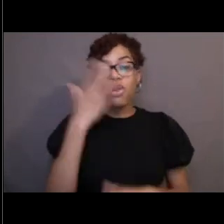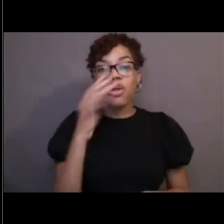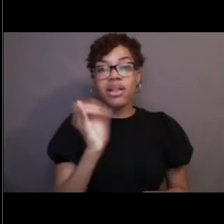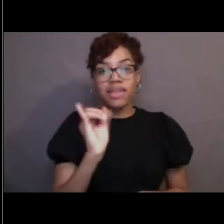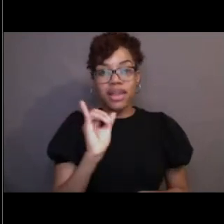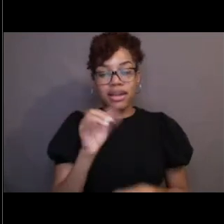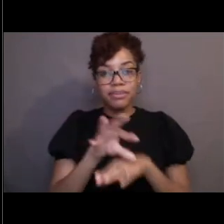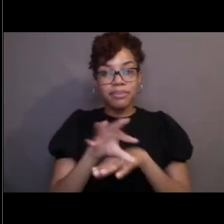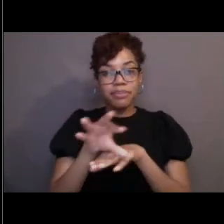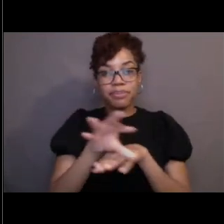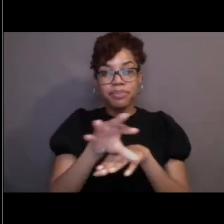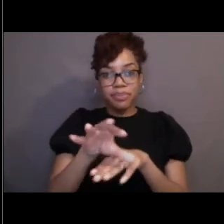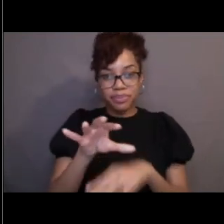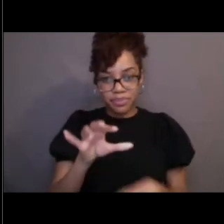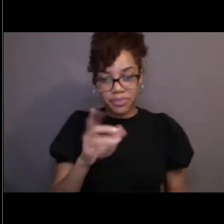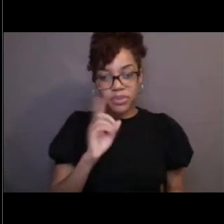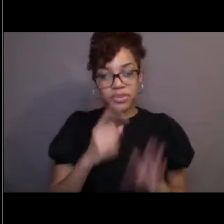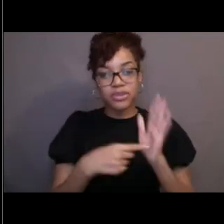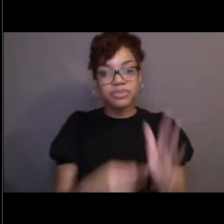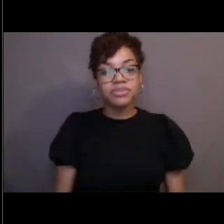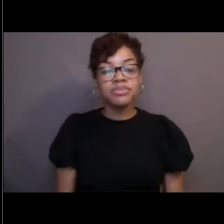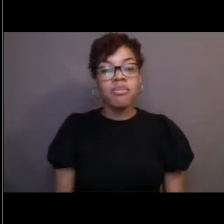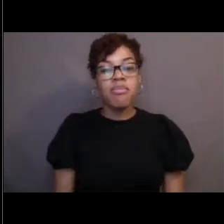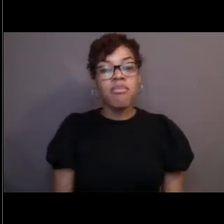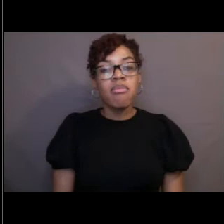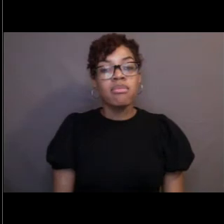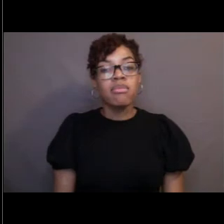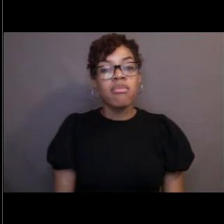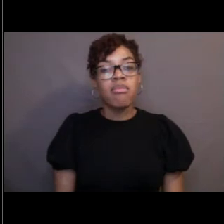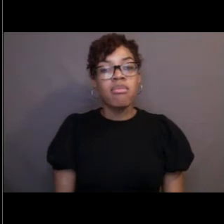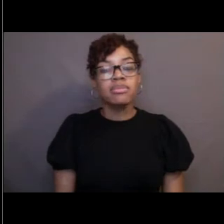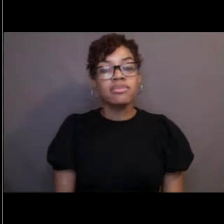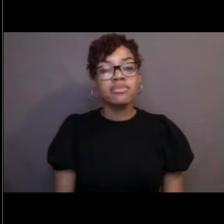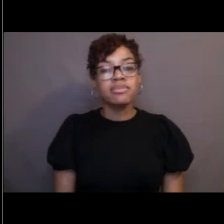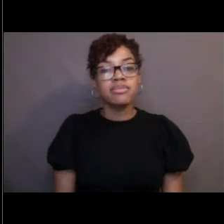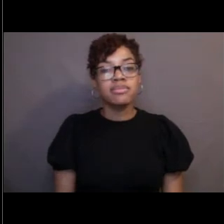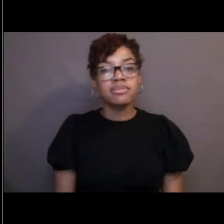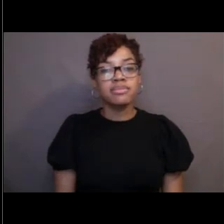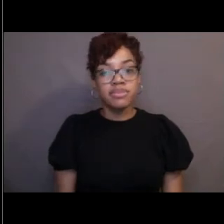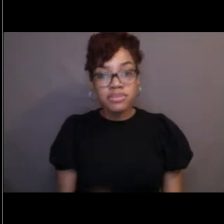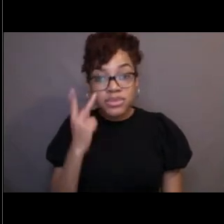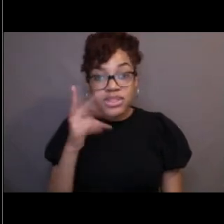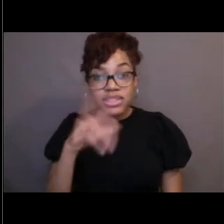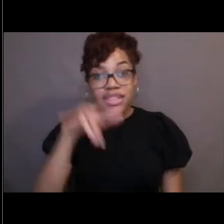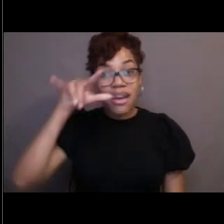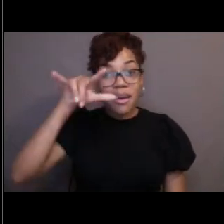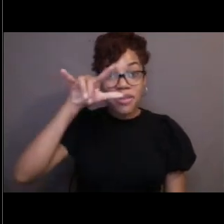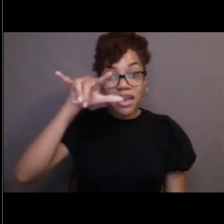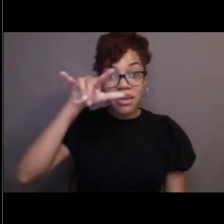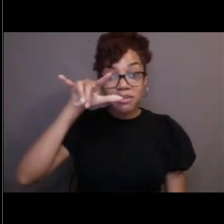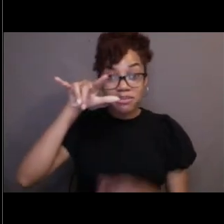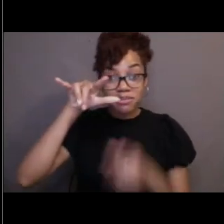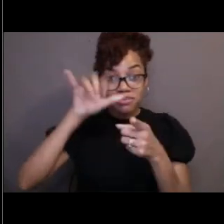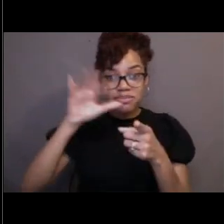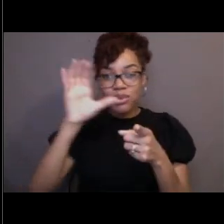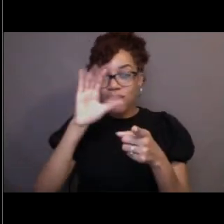from the camera on the tag. And so to set this up a little bit, right there is our airplane pilot looking for turtles.